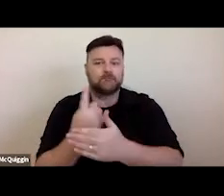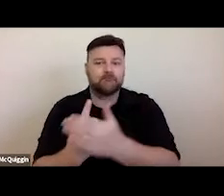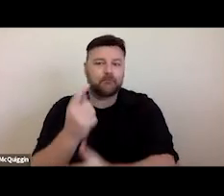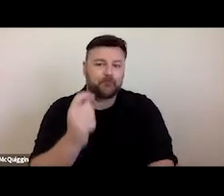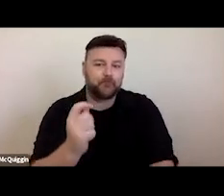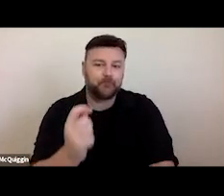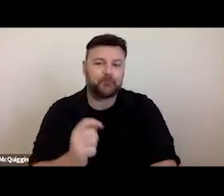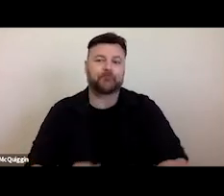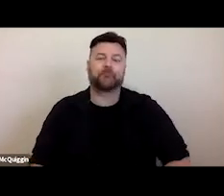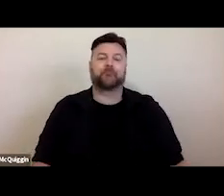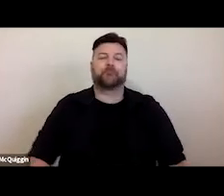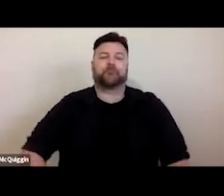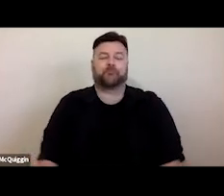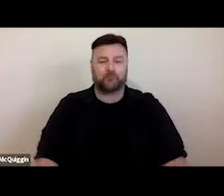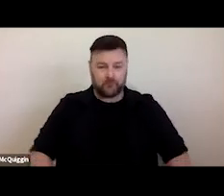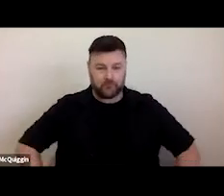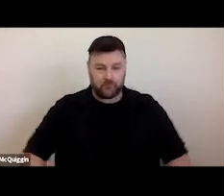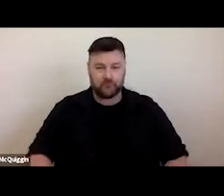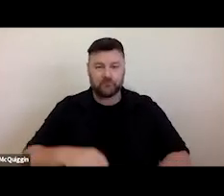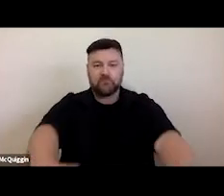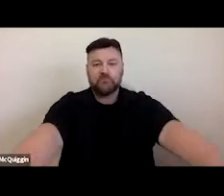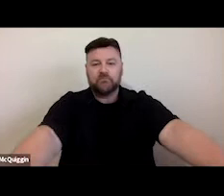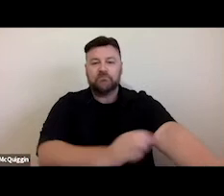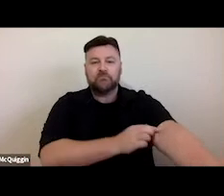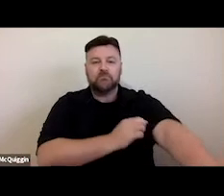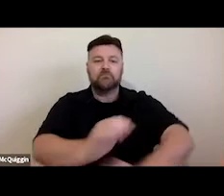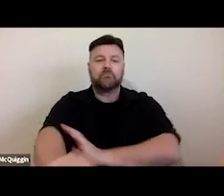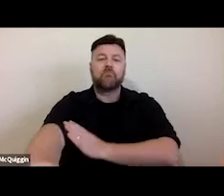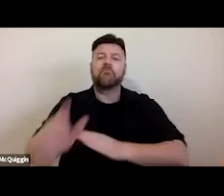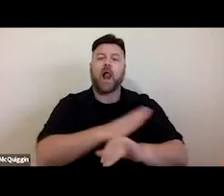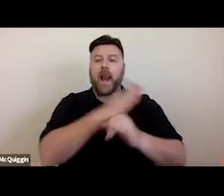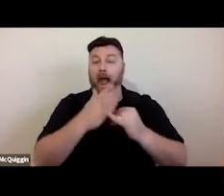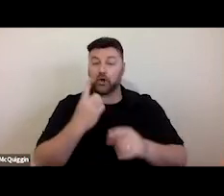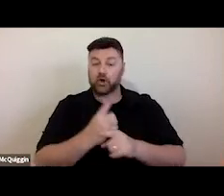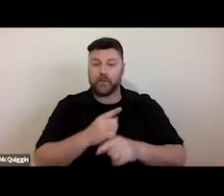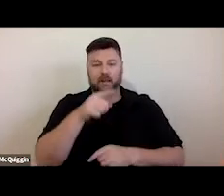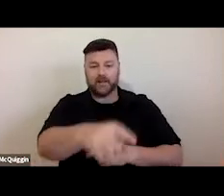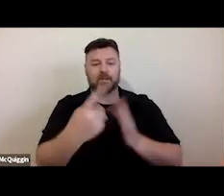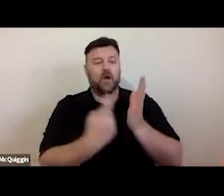The last one is rituals and memes.